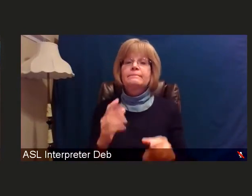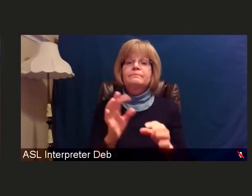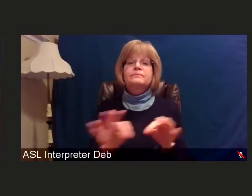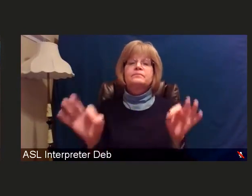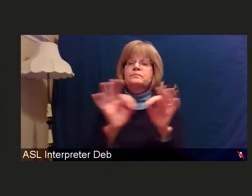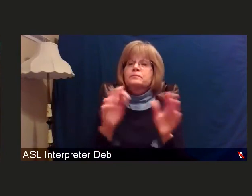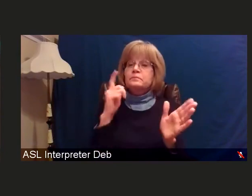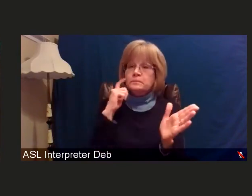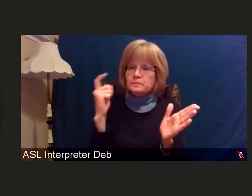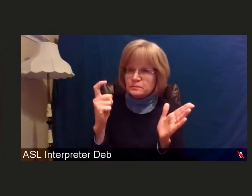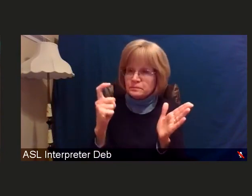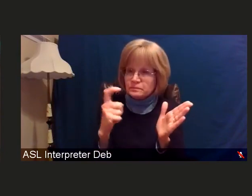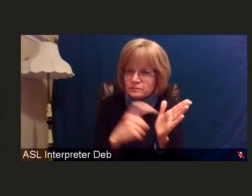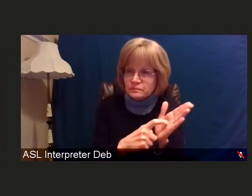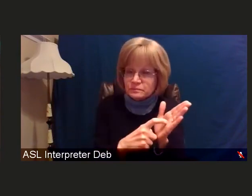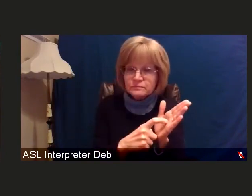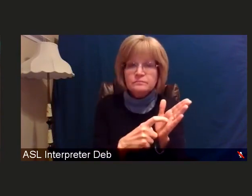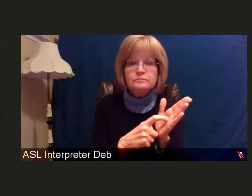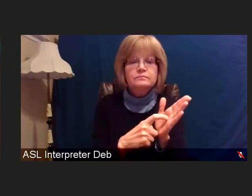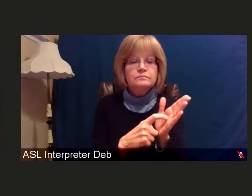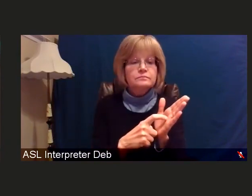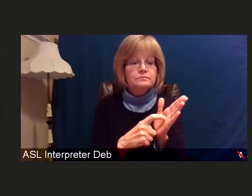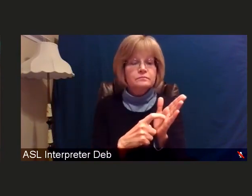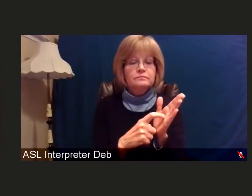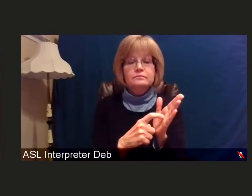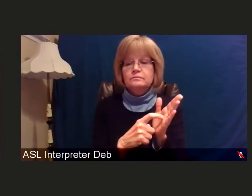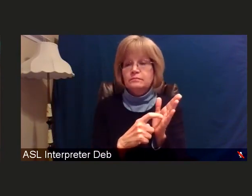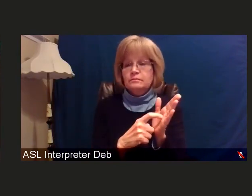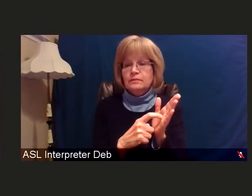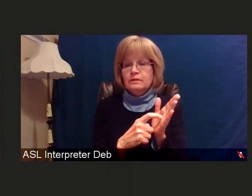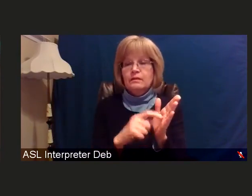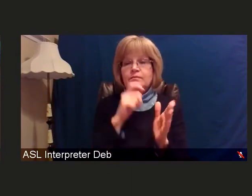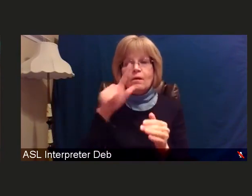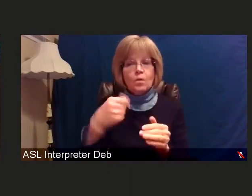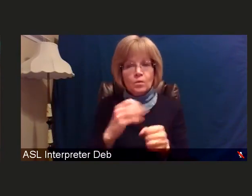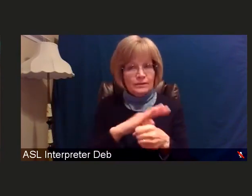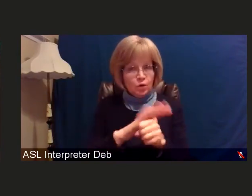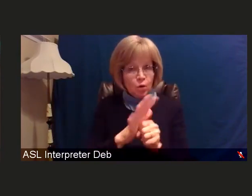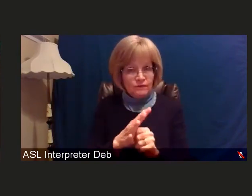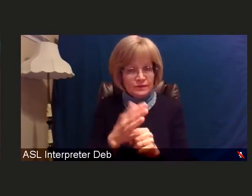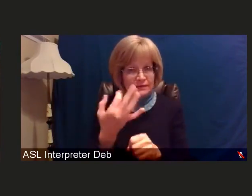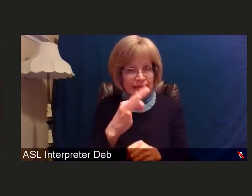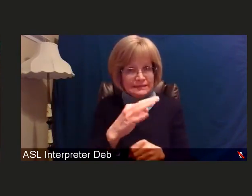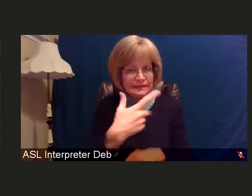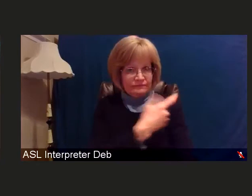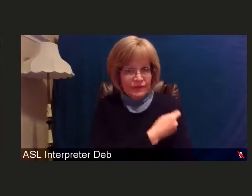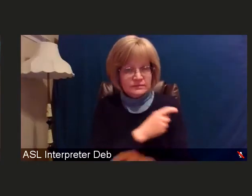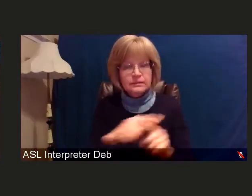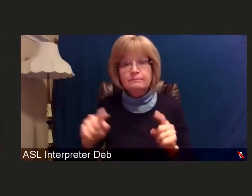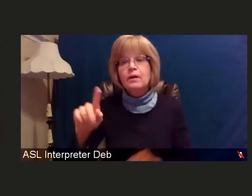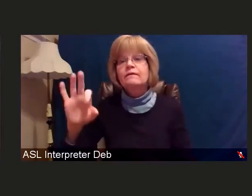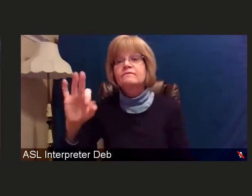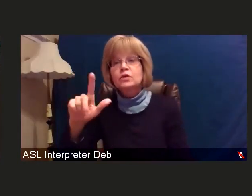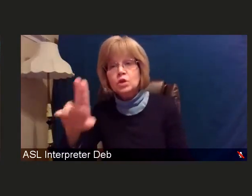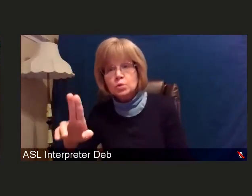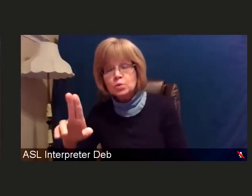that a lot of times, not just with the COVID-19 vaccine, but with the flu vaccine, or the pneumonia vaccine,